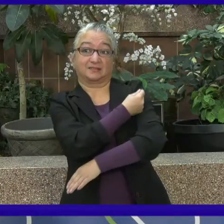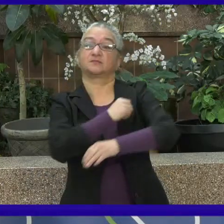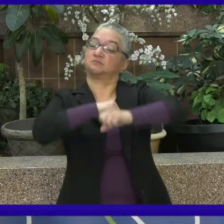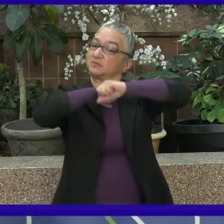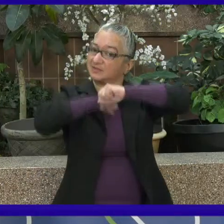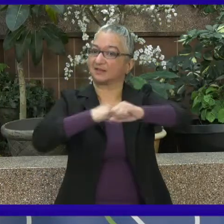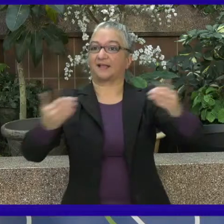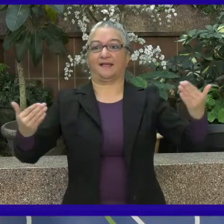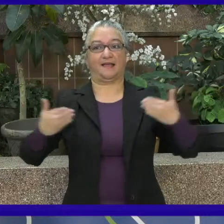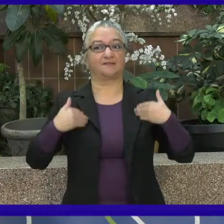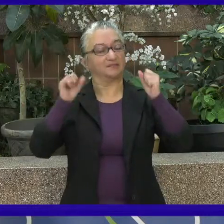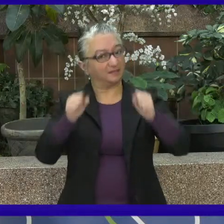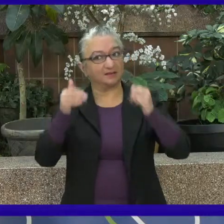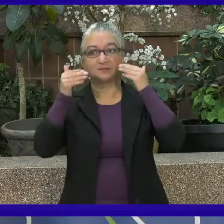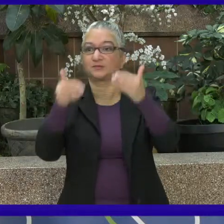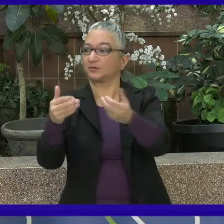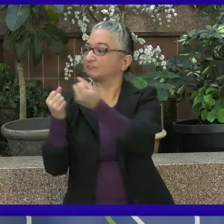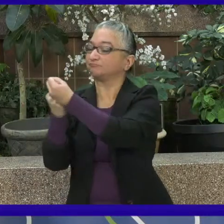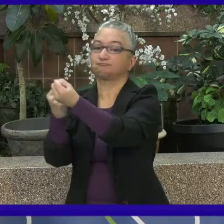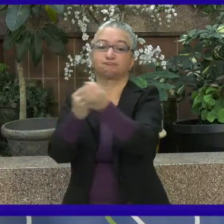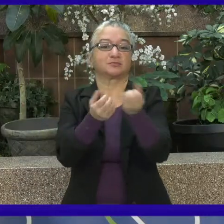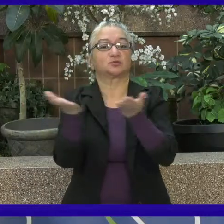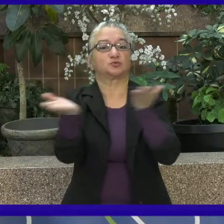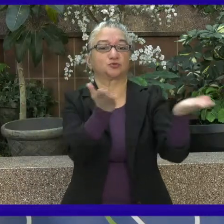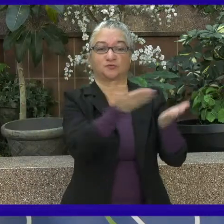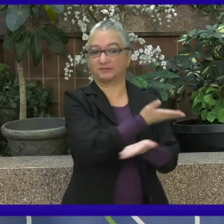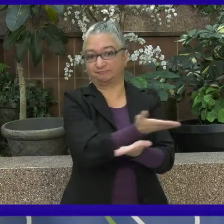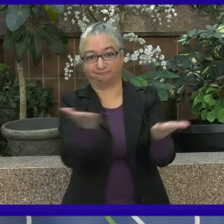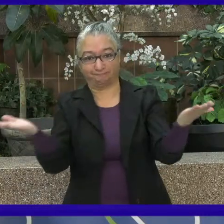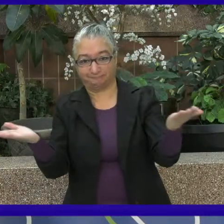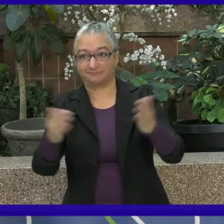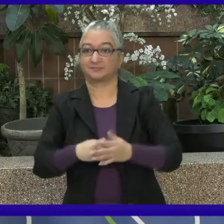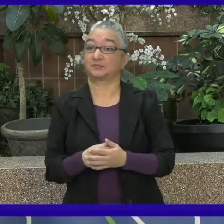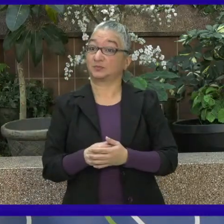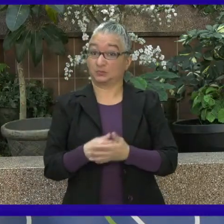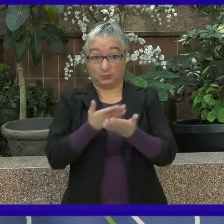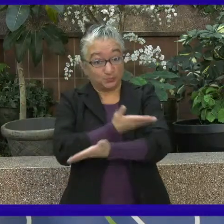i'm truly grateful to all those involved who have given the opportunity to receive the vaccine